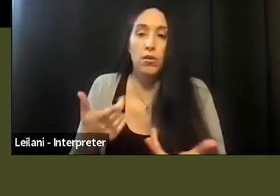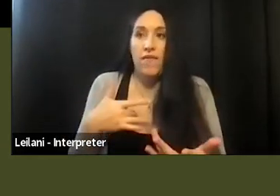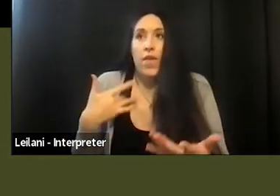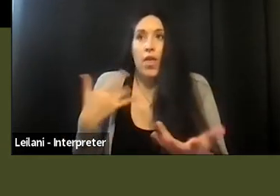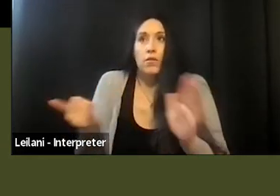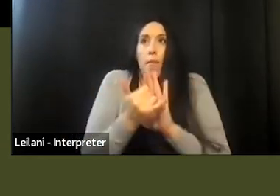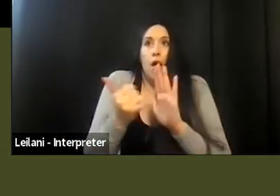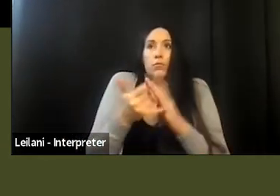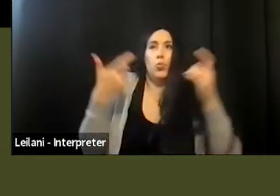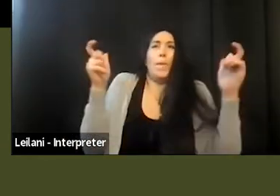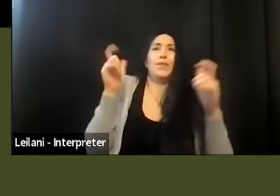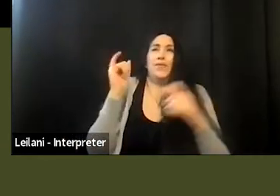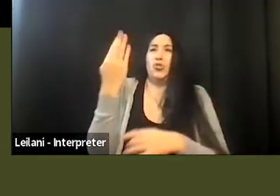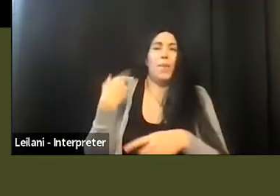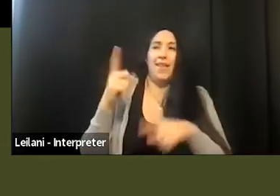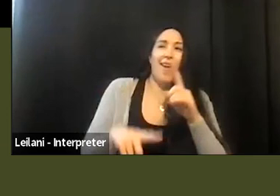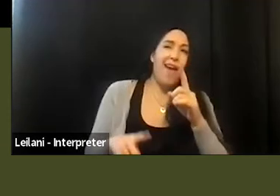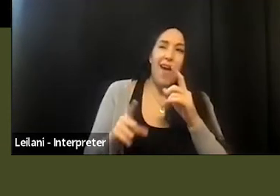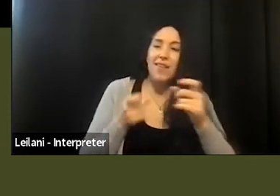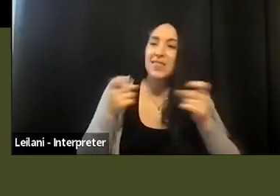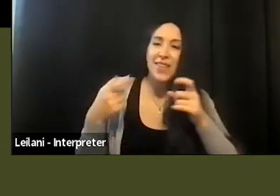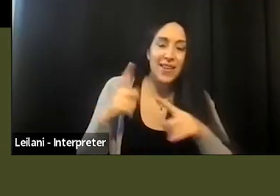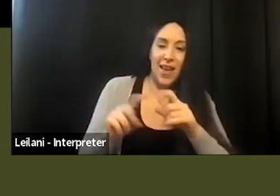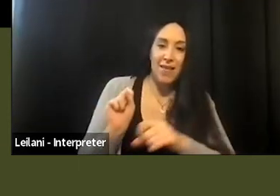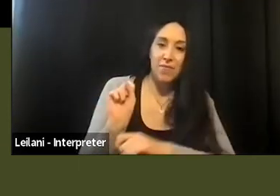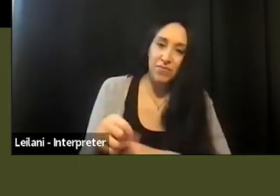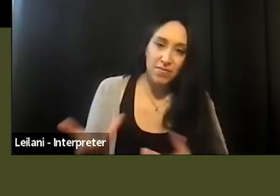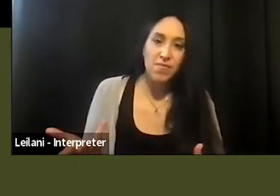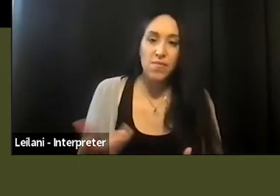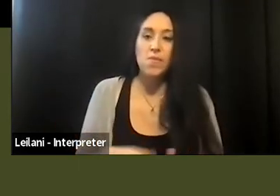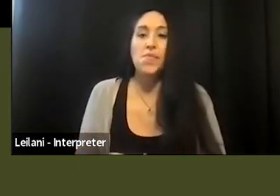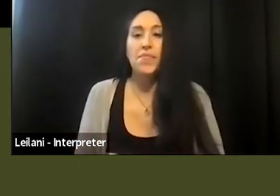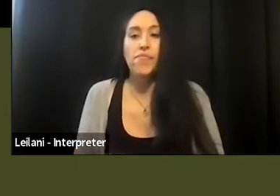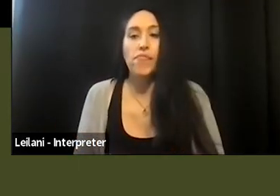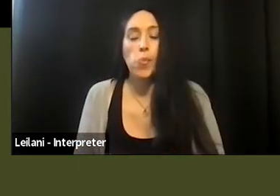And then there's nobody who understands that can be your guiding voice to, "Hey, okay, this is how you do this.